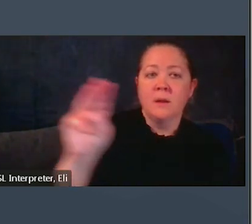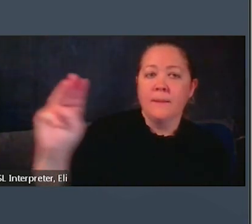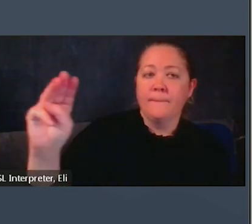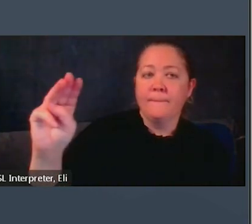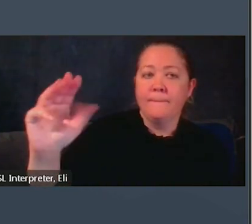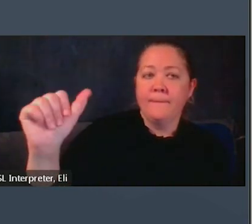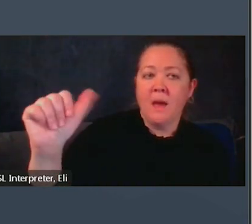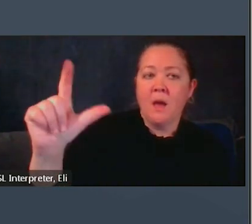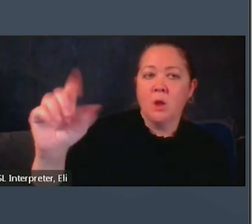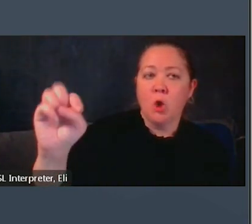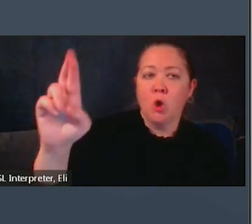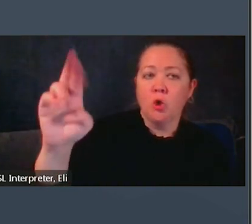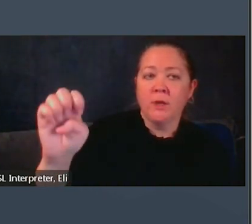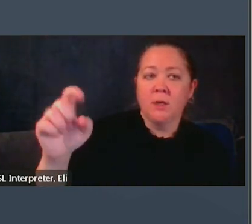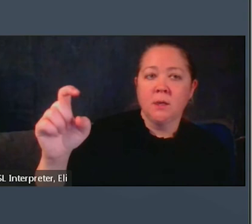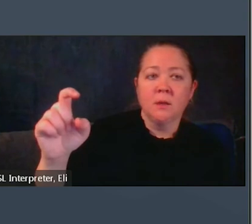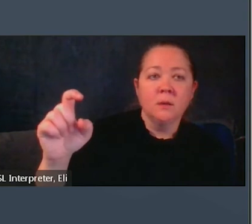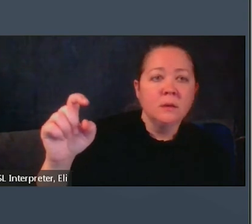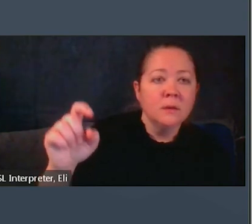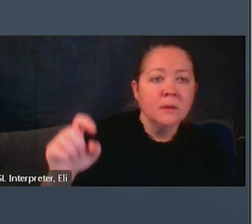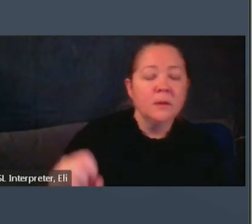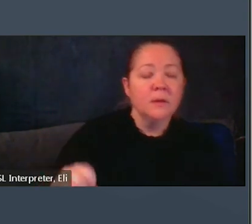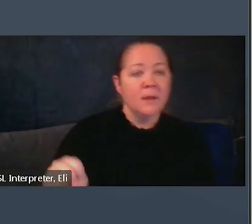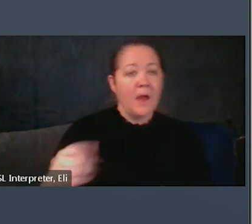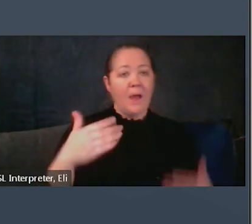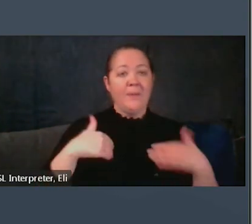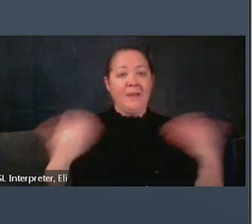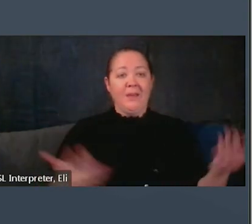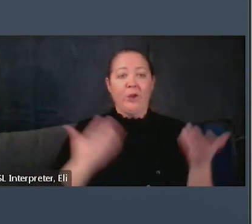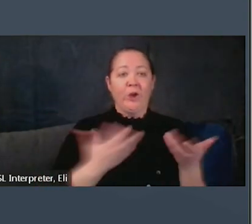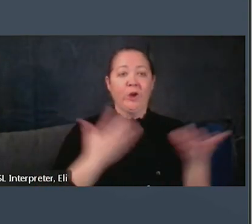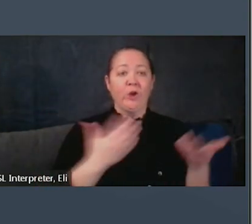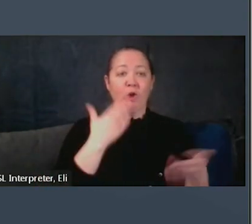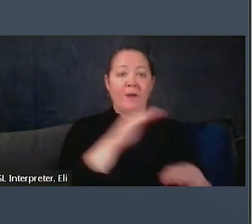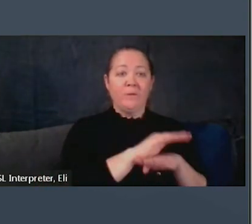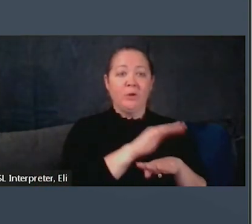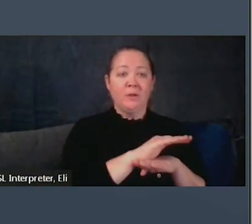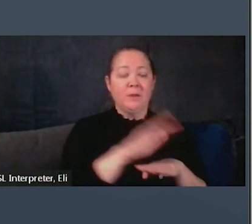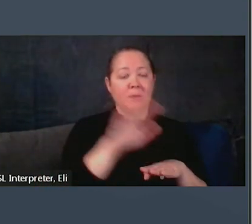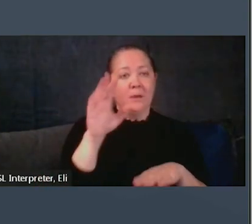I'm here. Good afternoon. Good afternoon. I'm here with Valerie.